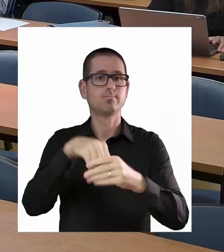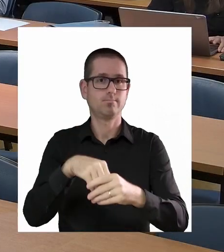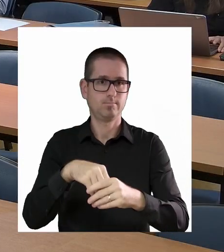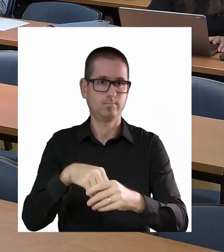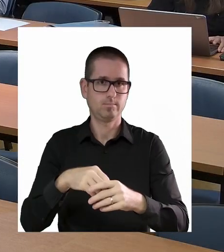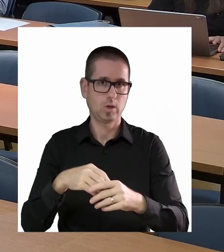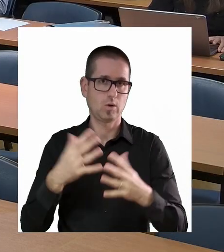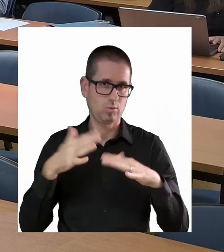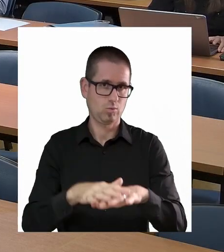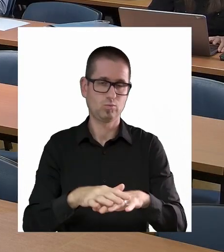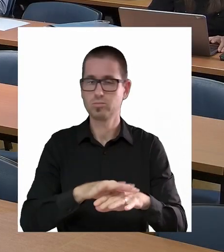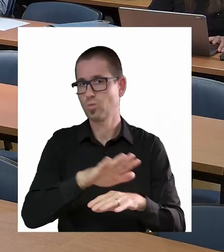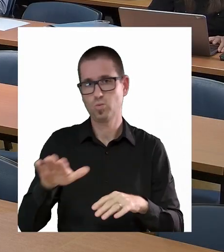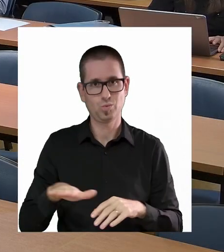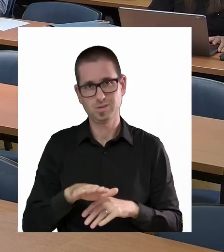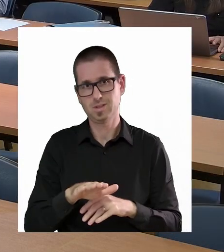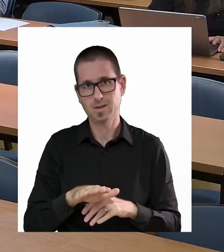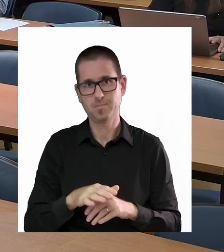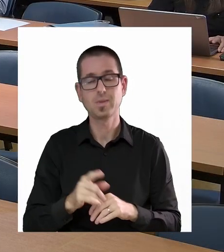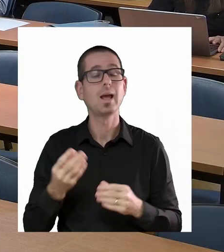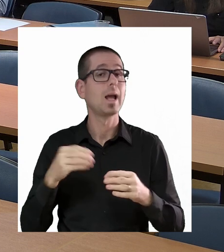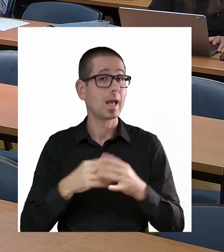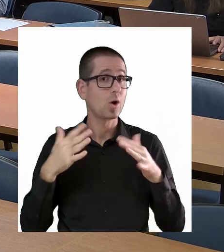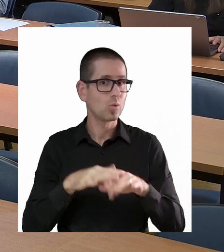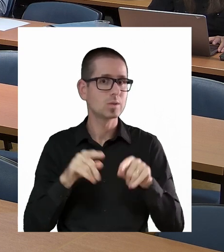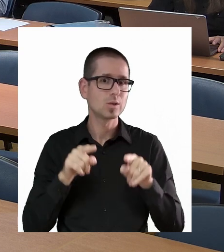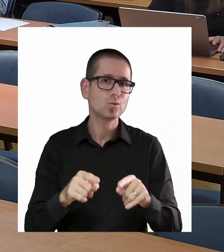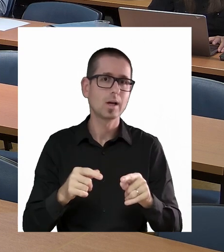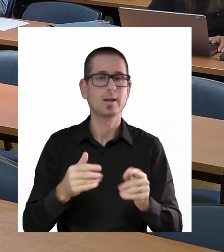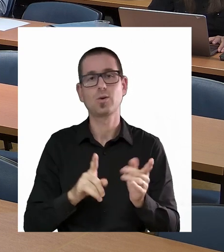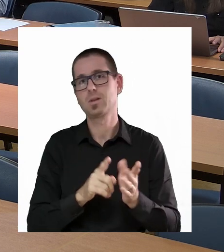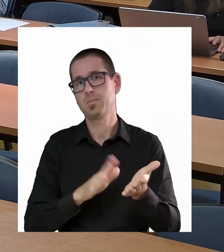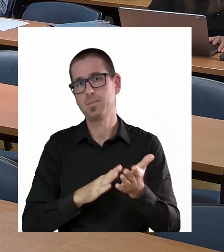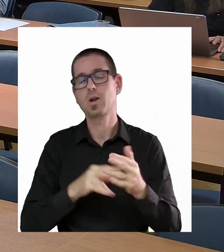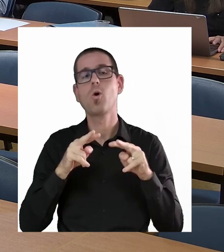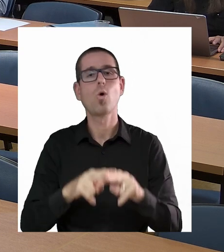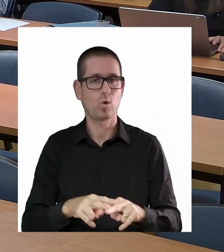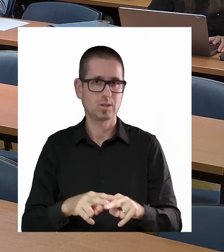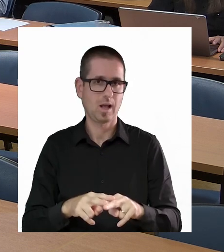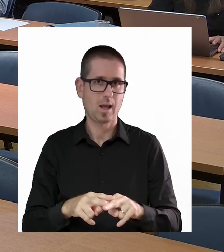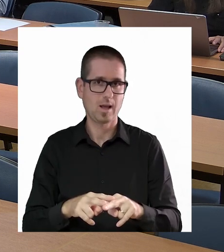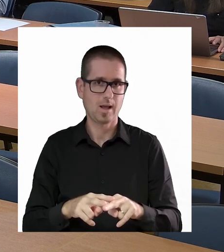for everyone. So inclusion here, for example, remains a challenge.